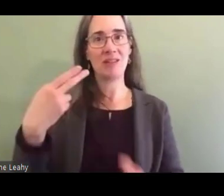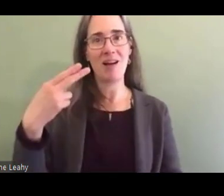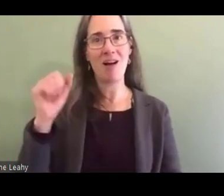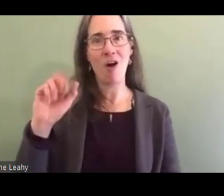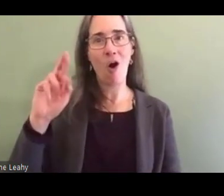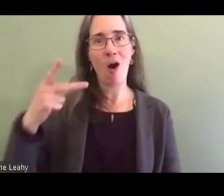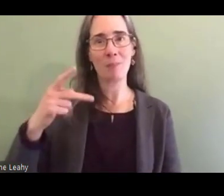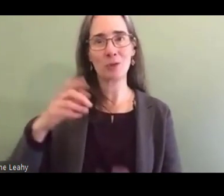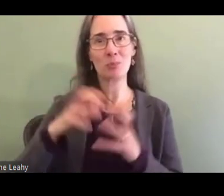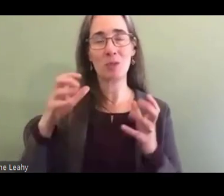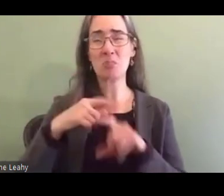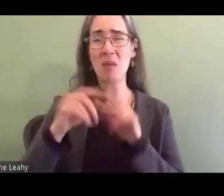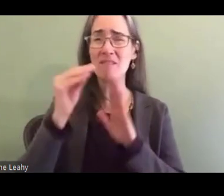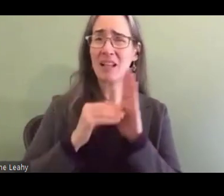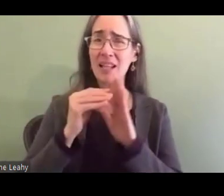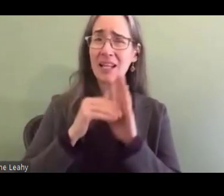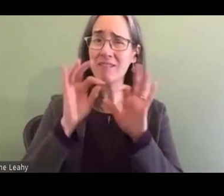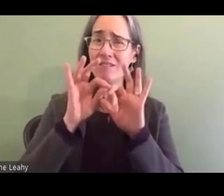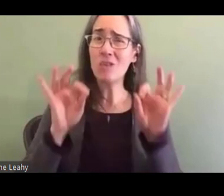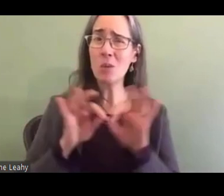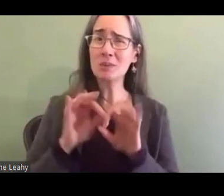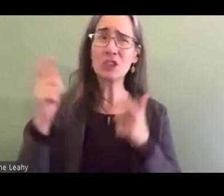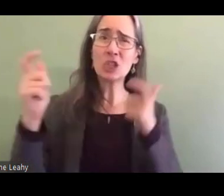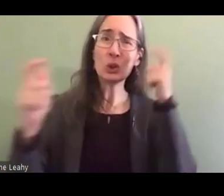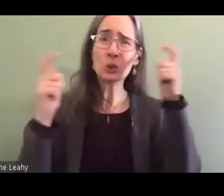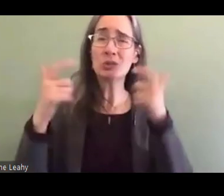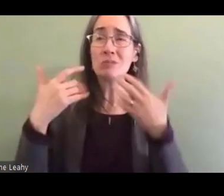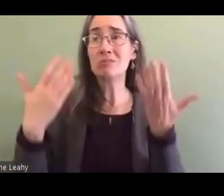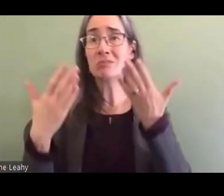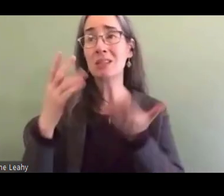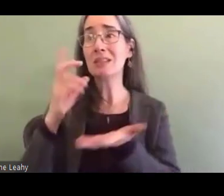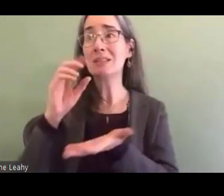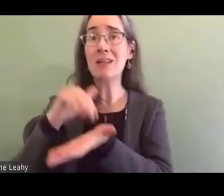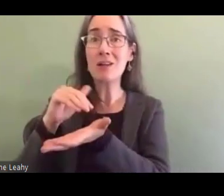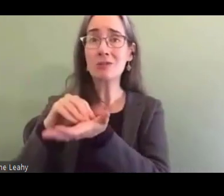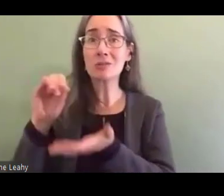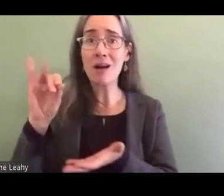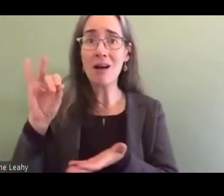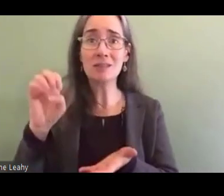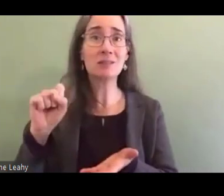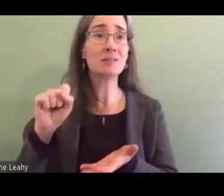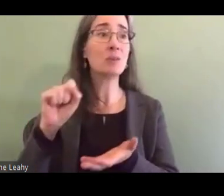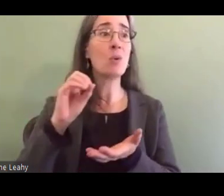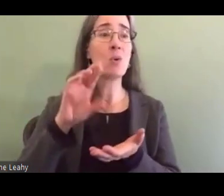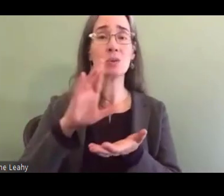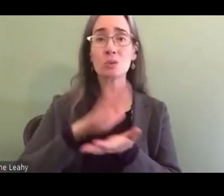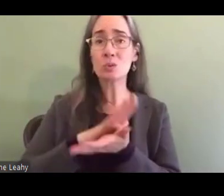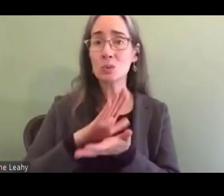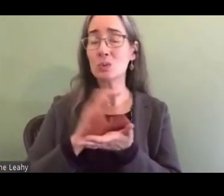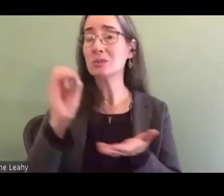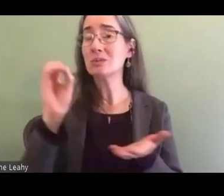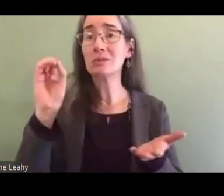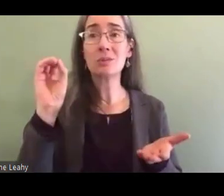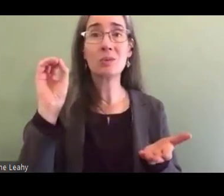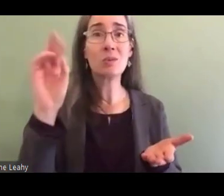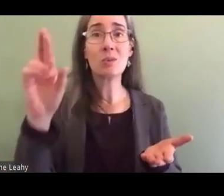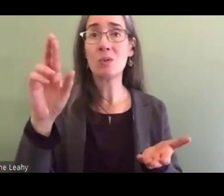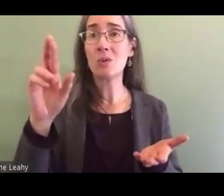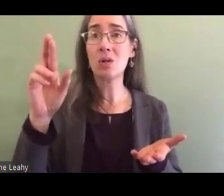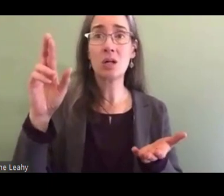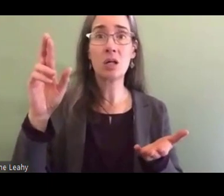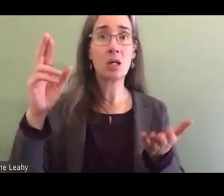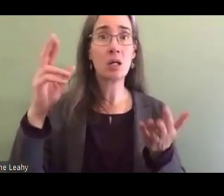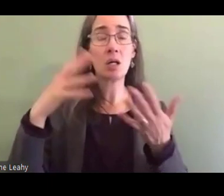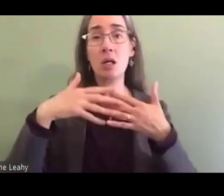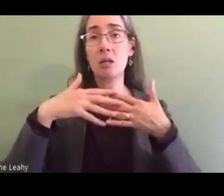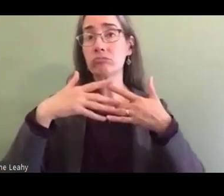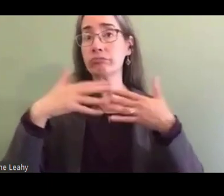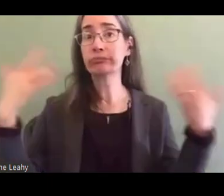but filling in forms is a huge, whether it's doctor's offices or schools or, or filling out credit cards